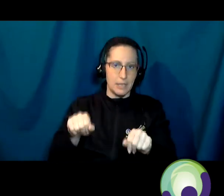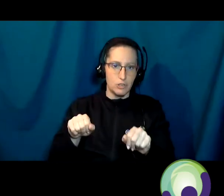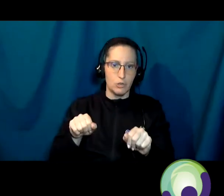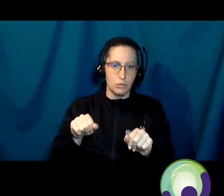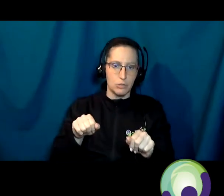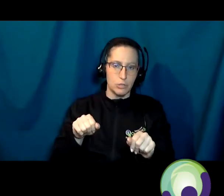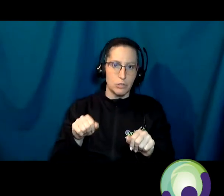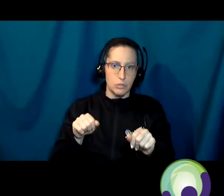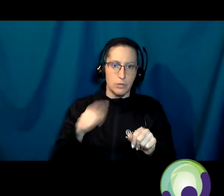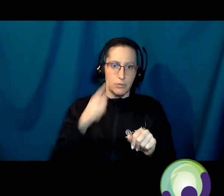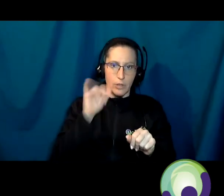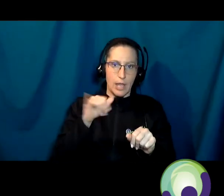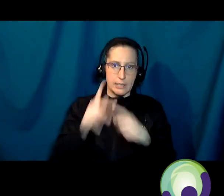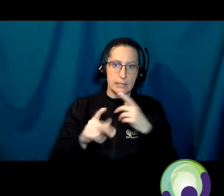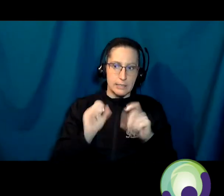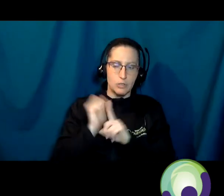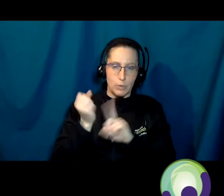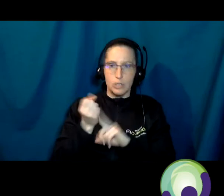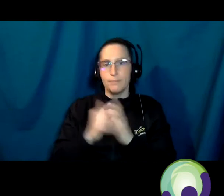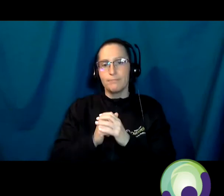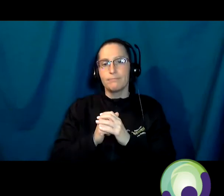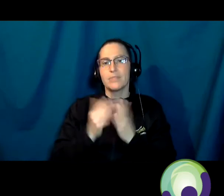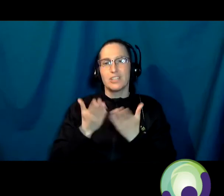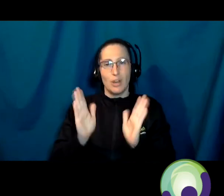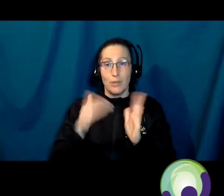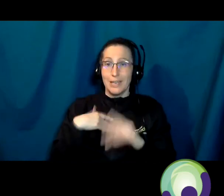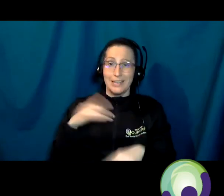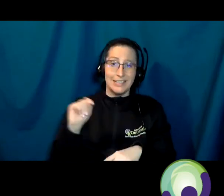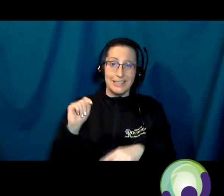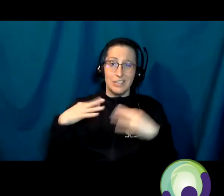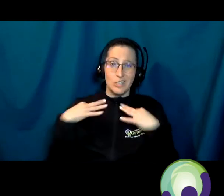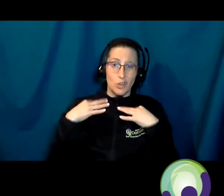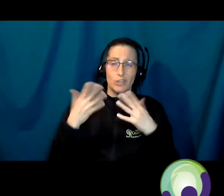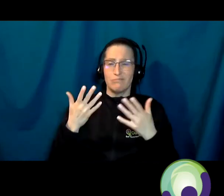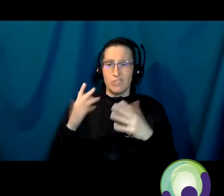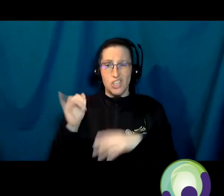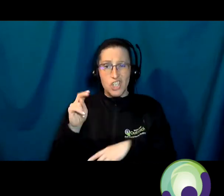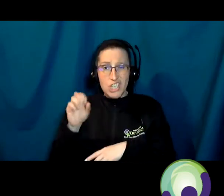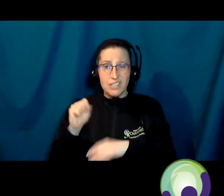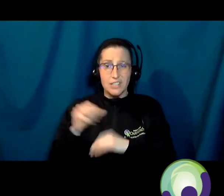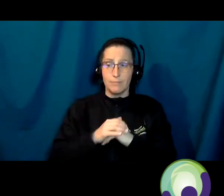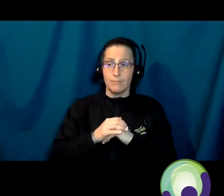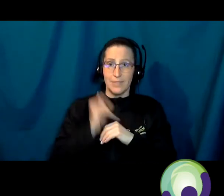for those situations. Generally a T-shirt and jeans. If you see someone in something other than